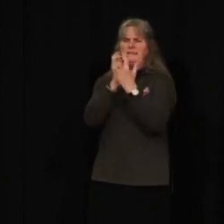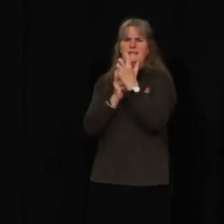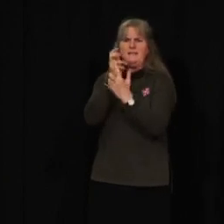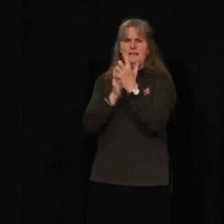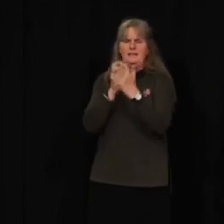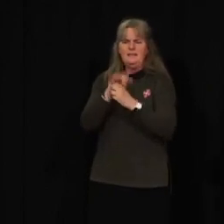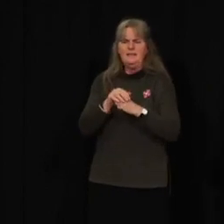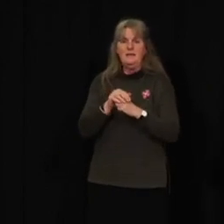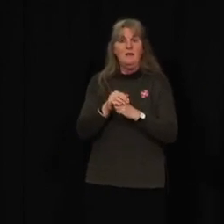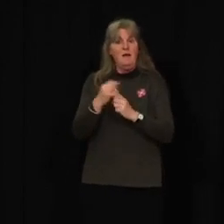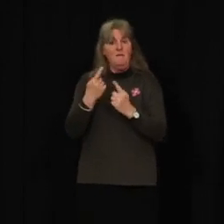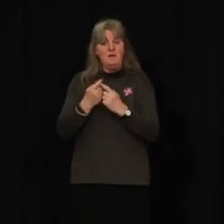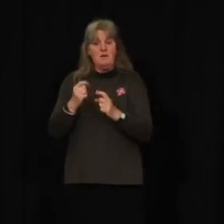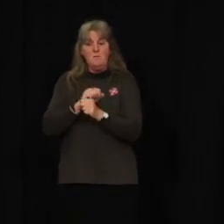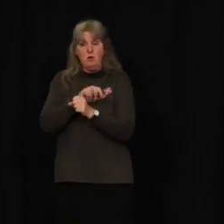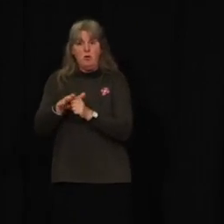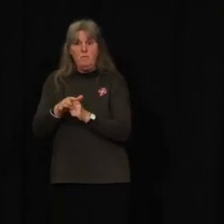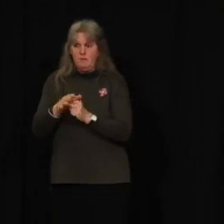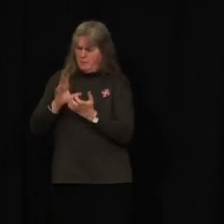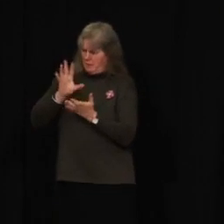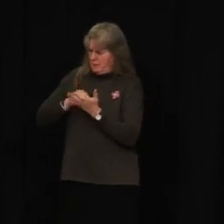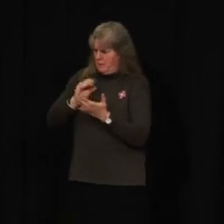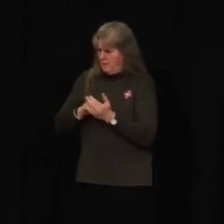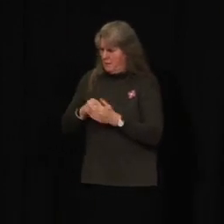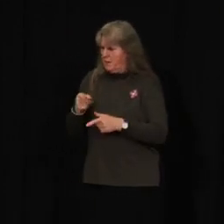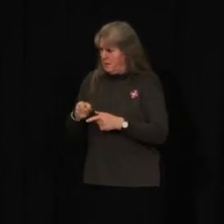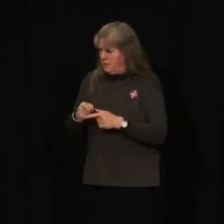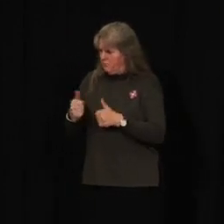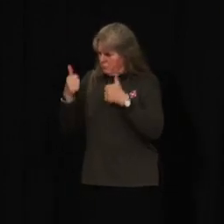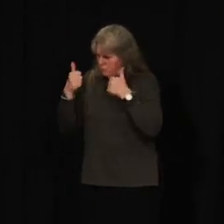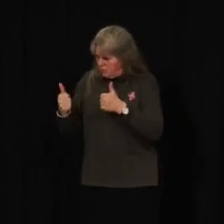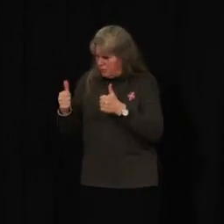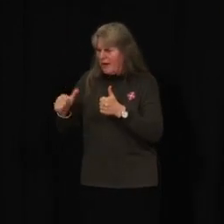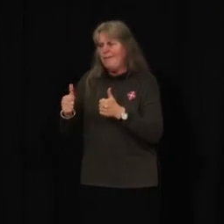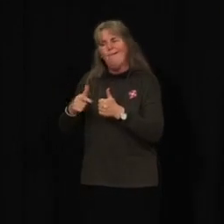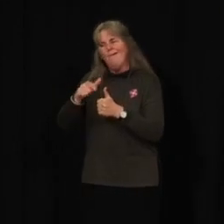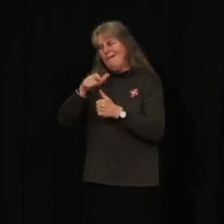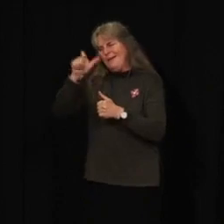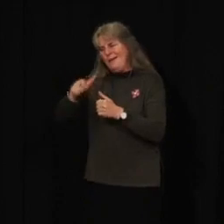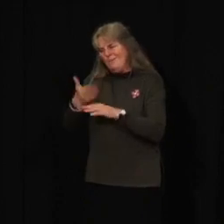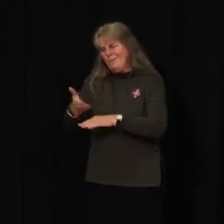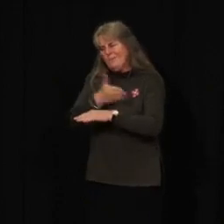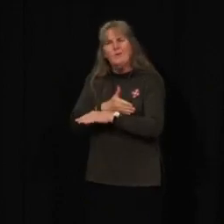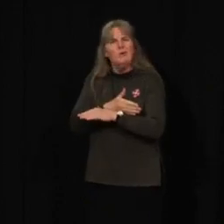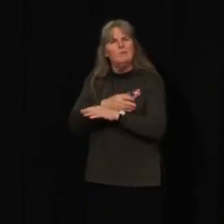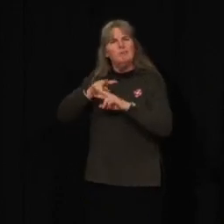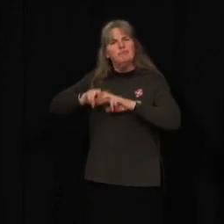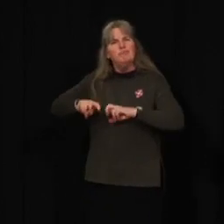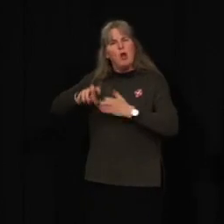what we do well and where we need to do better. We should never let a crisis go to waste in informing us how we